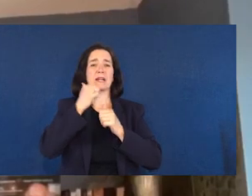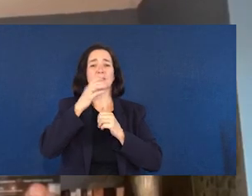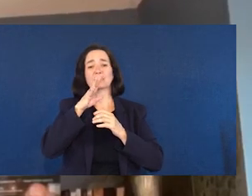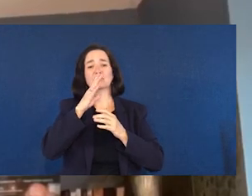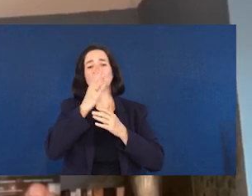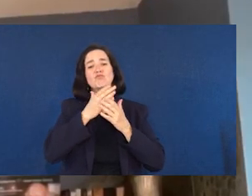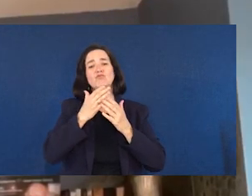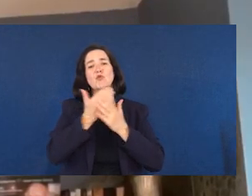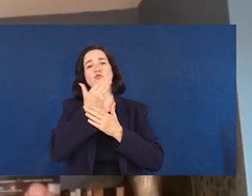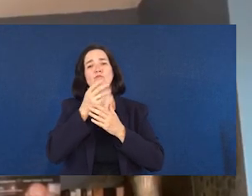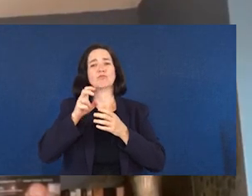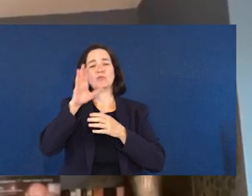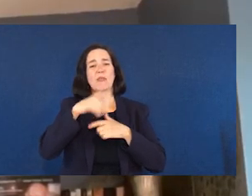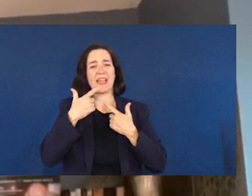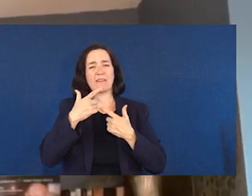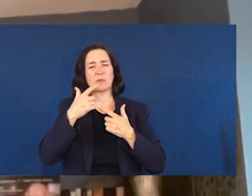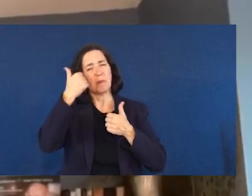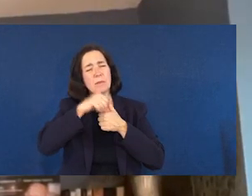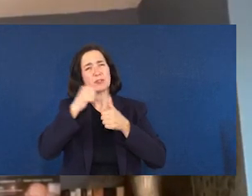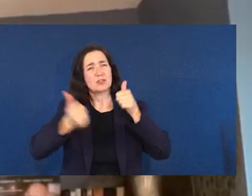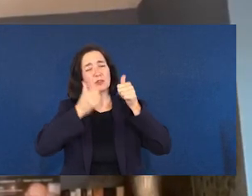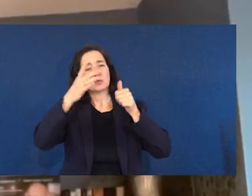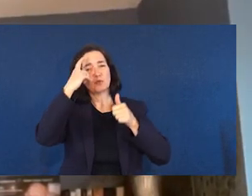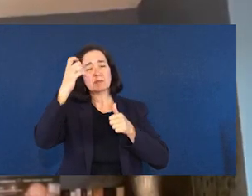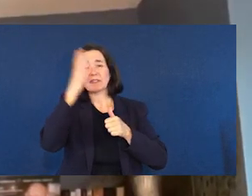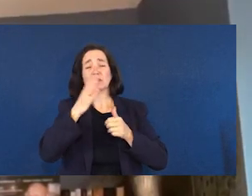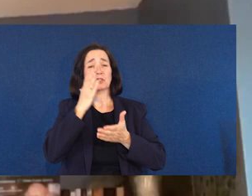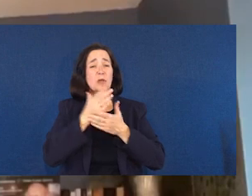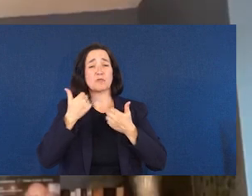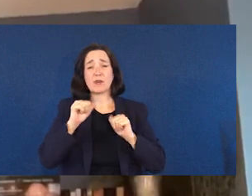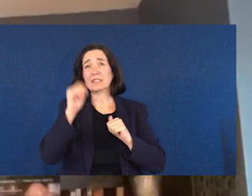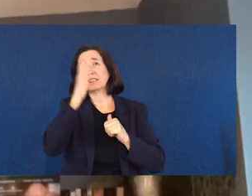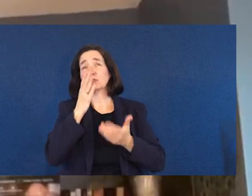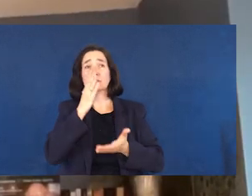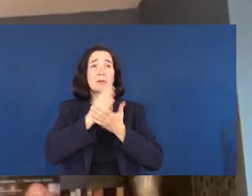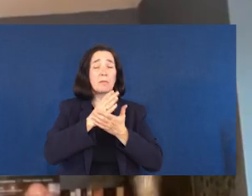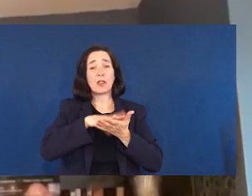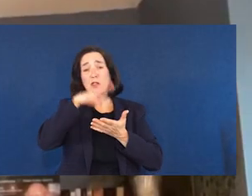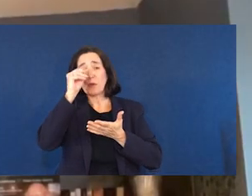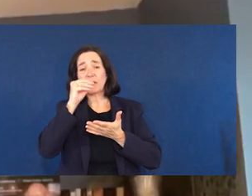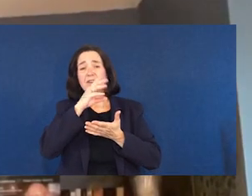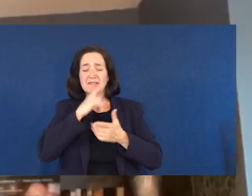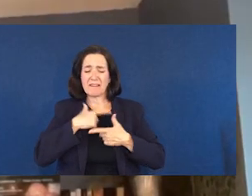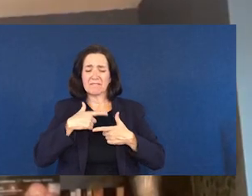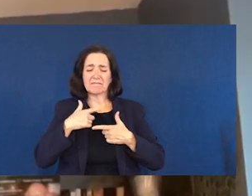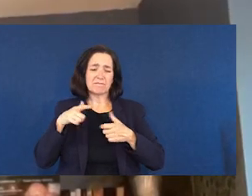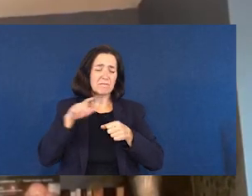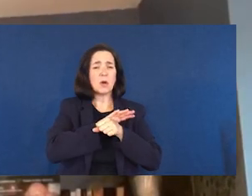Remember to chase your dreams. Never stop trying. Never stop learning. Live your life to the fullest, and give nothing but your best.